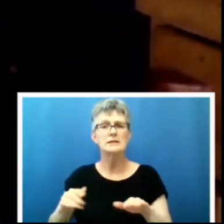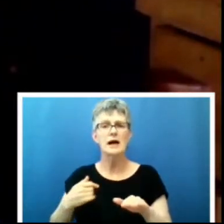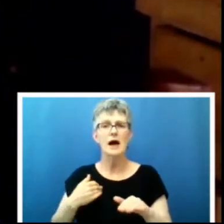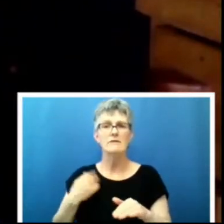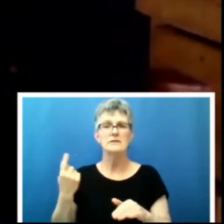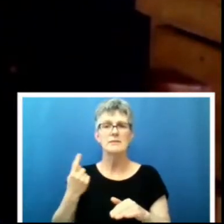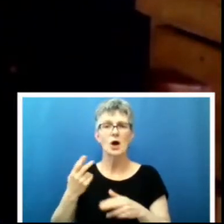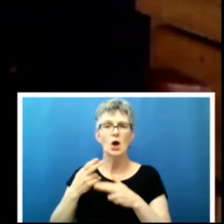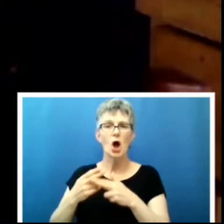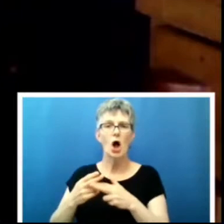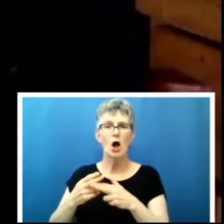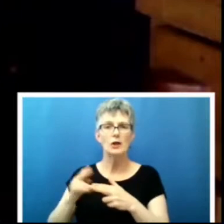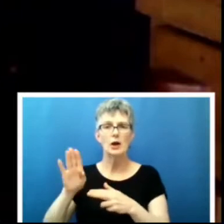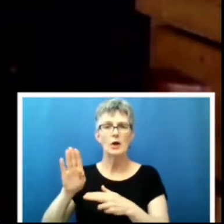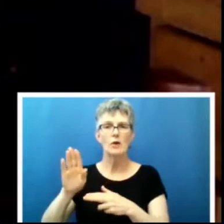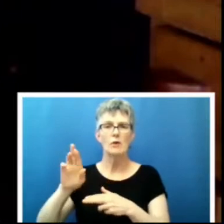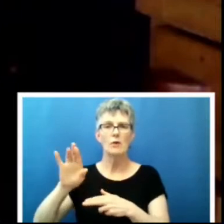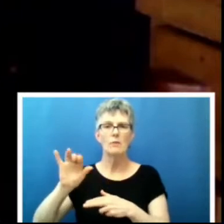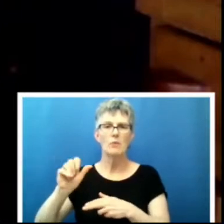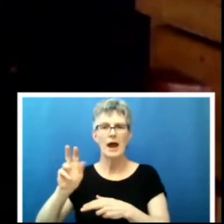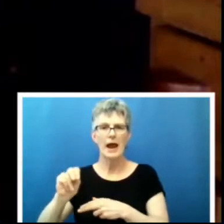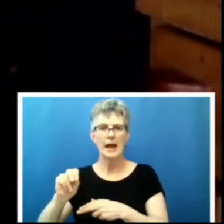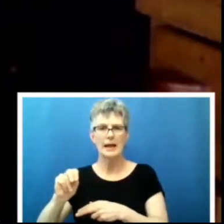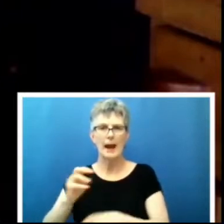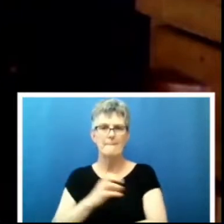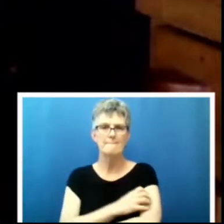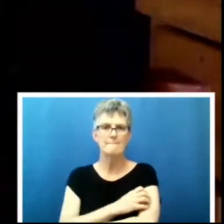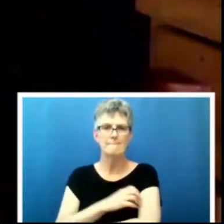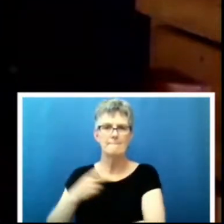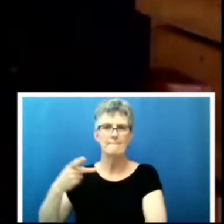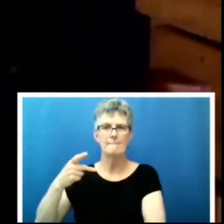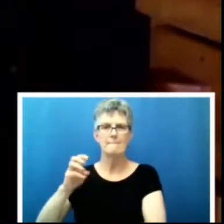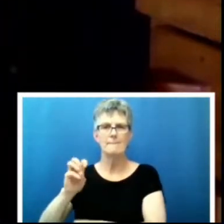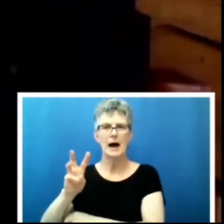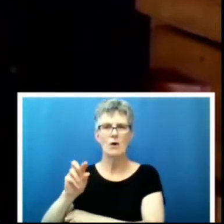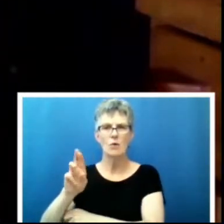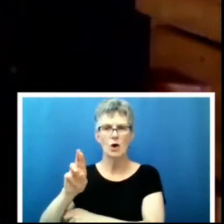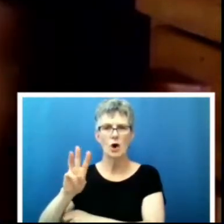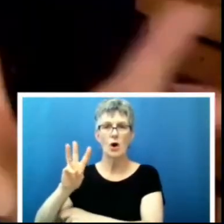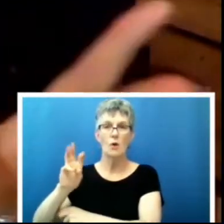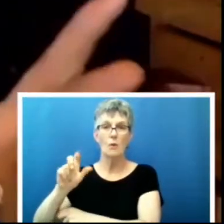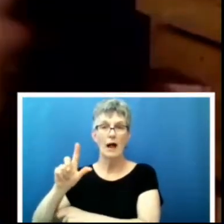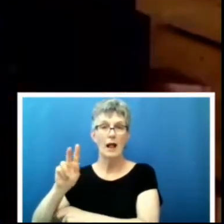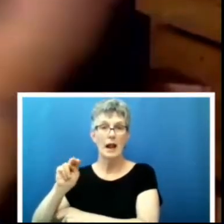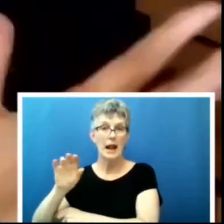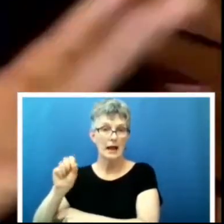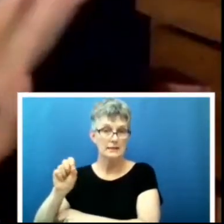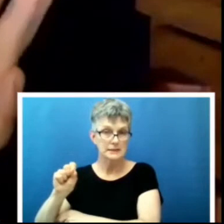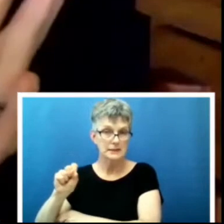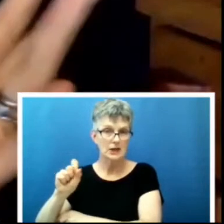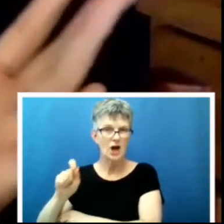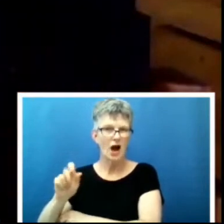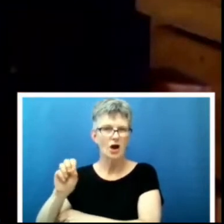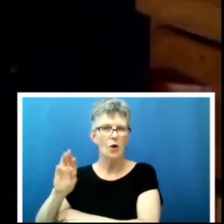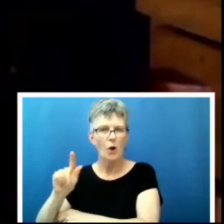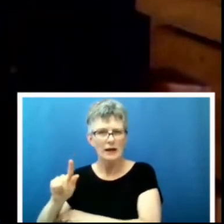BrainPowerWellness.org, I believe. So anyway, those are different YouTubes that'll just walk you through lots of different